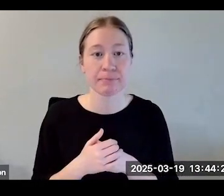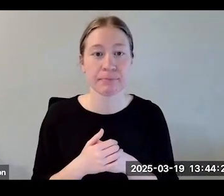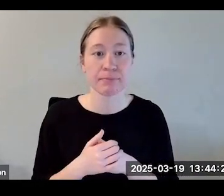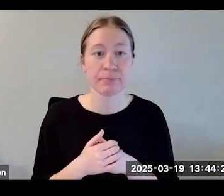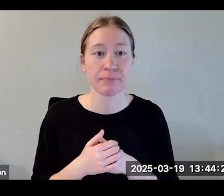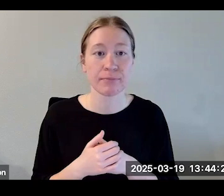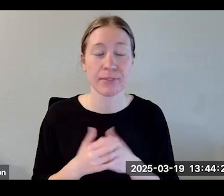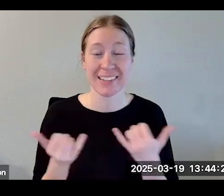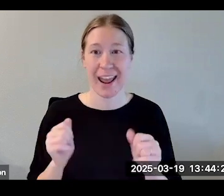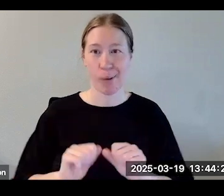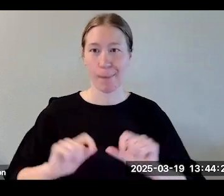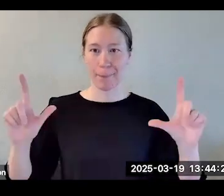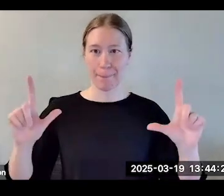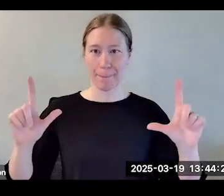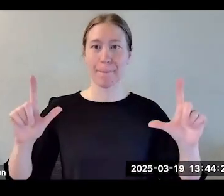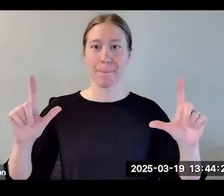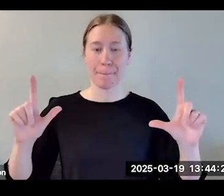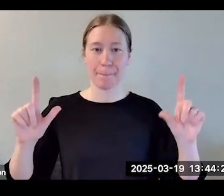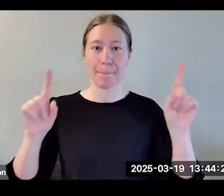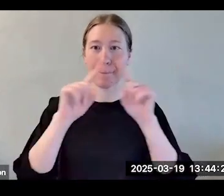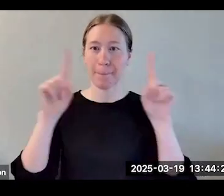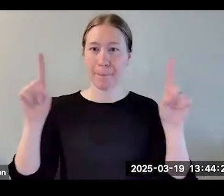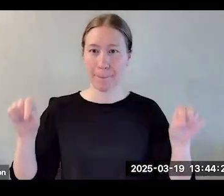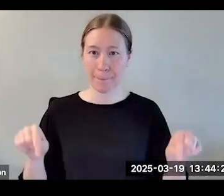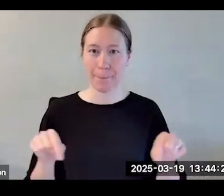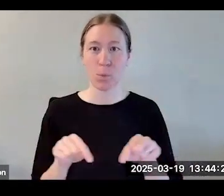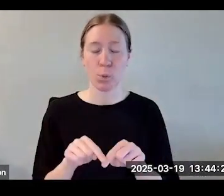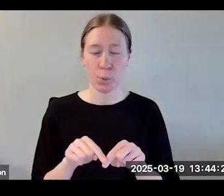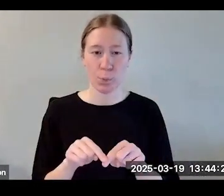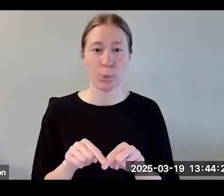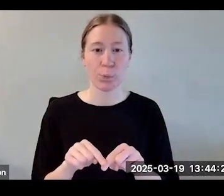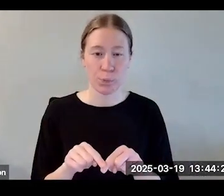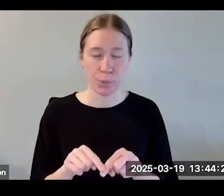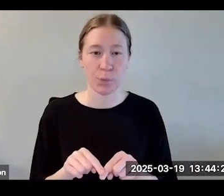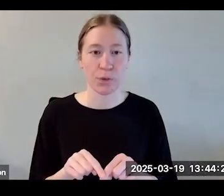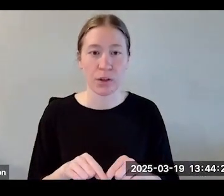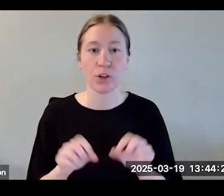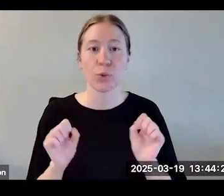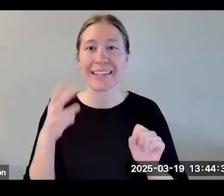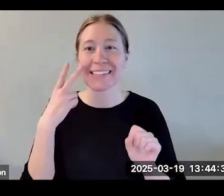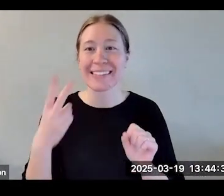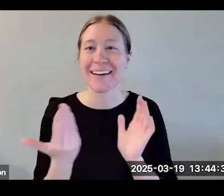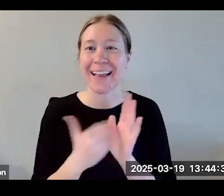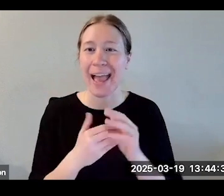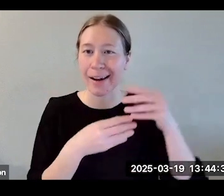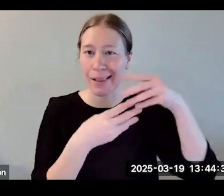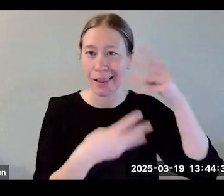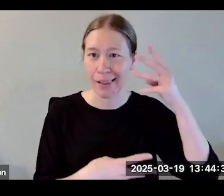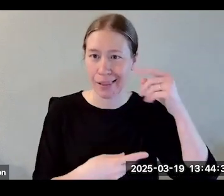And on the, this opens up a modal window where we have a couple of different options here, but we're gonna scroll